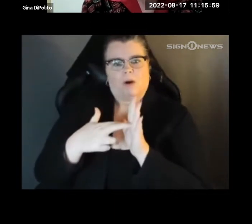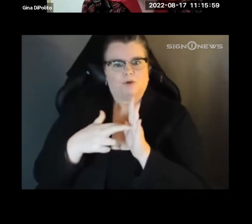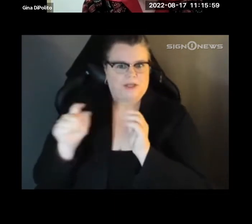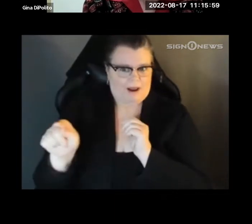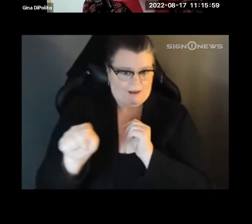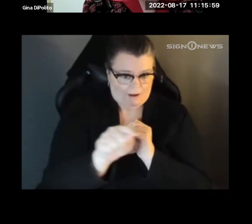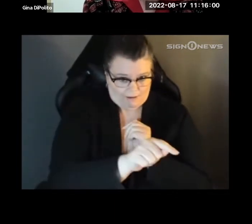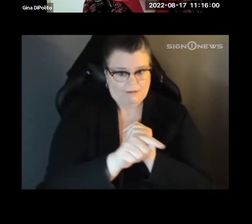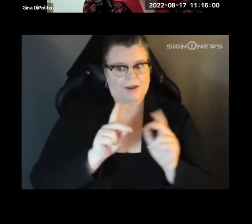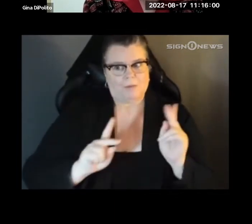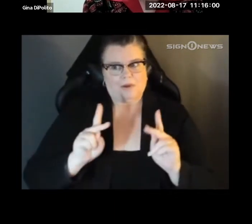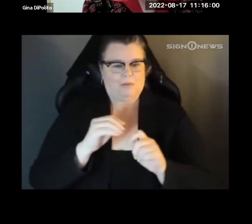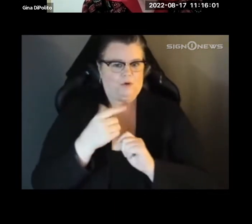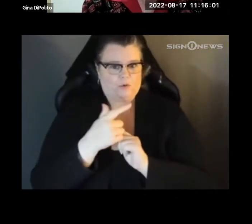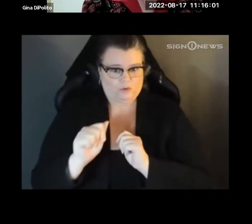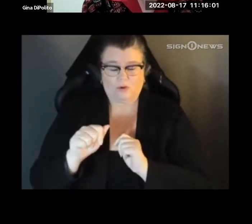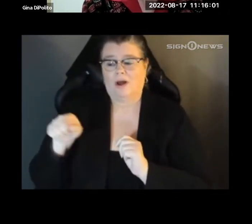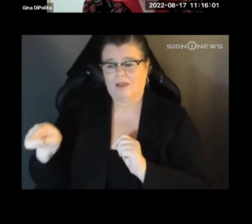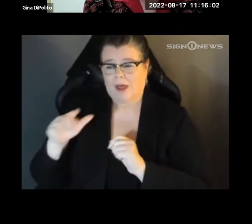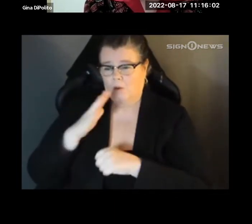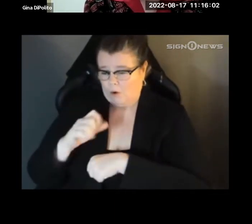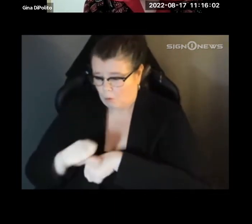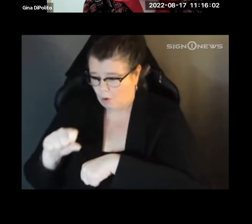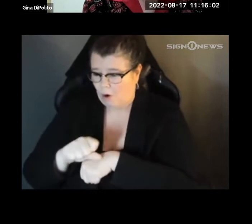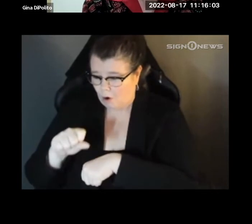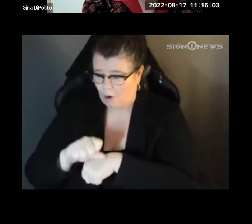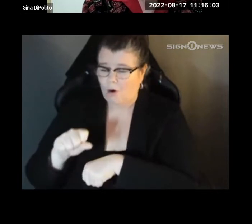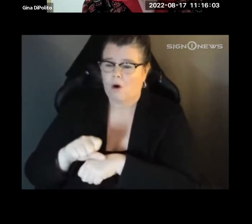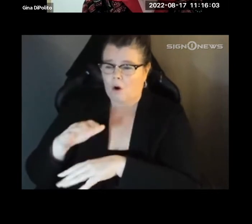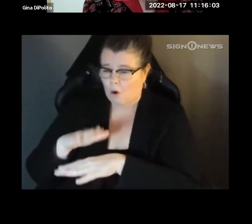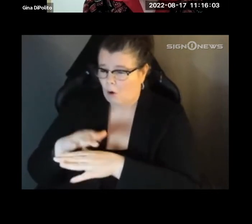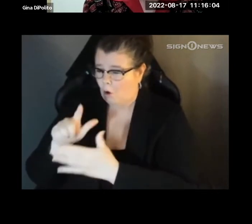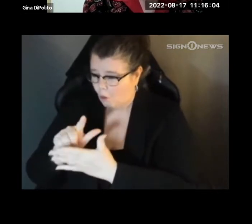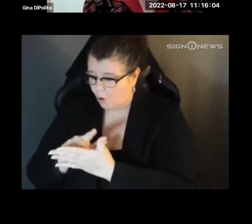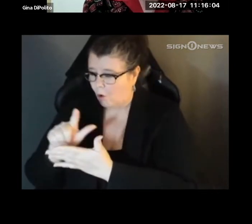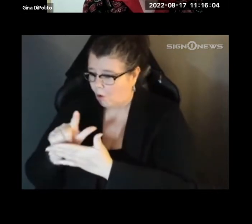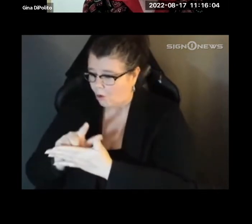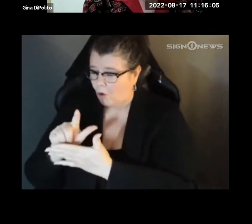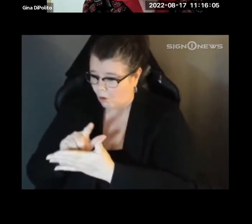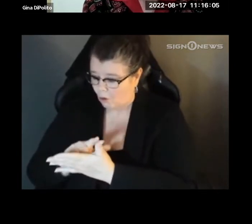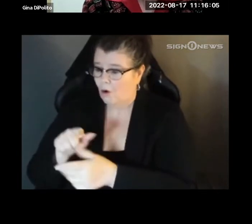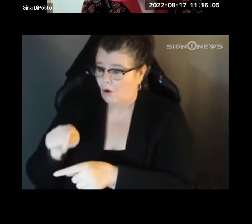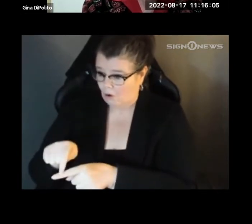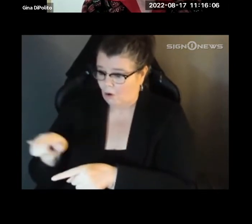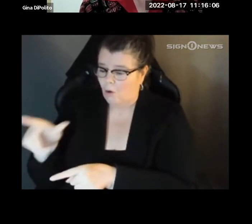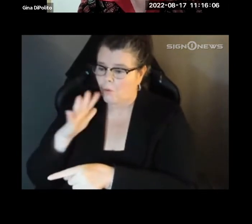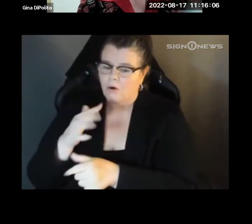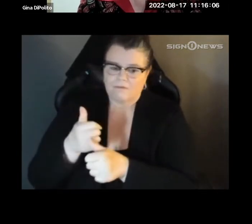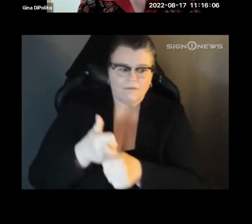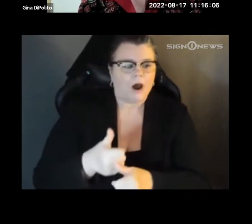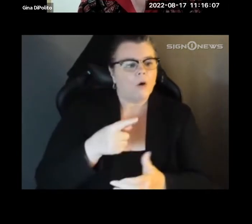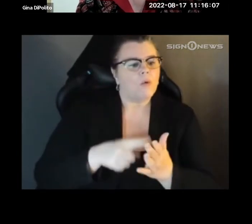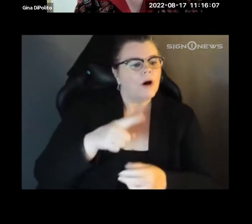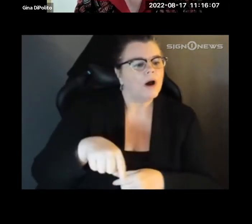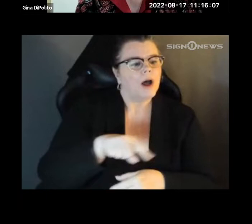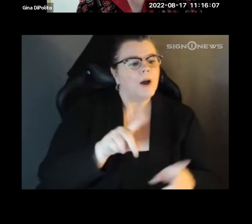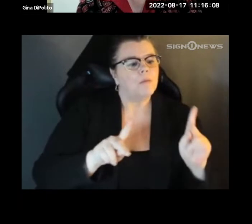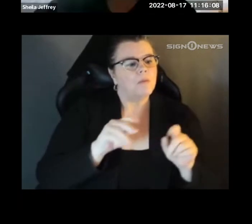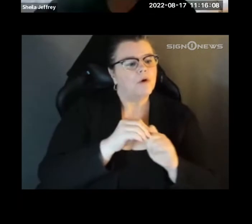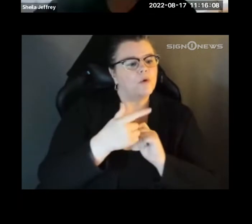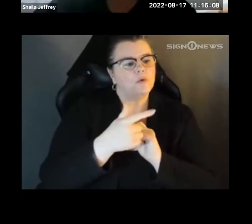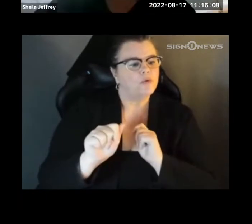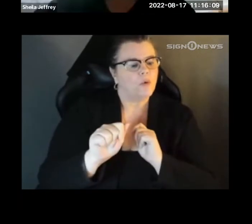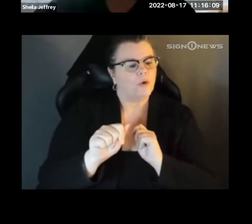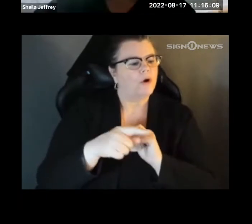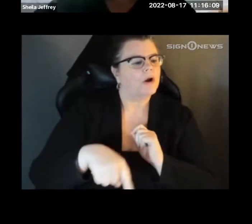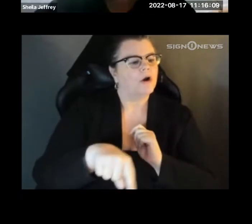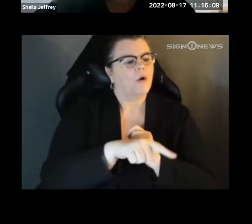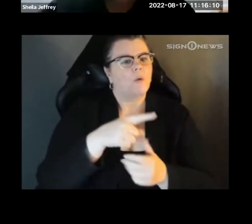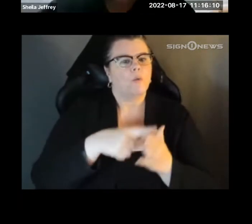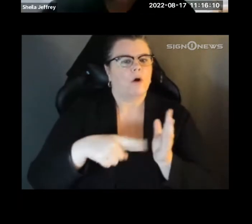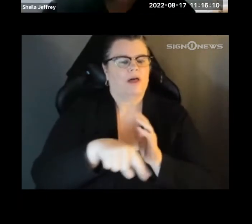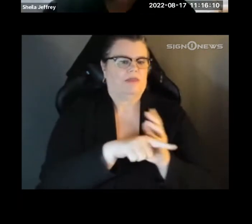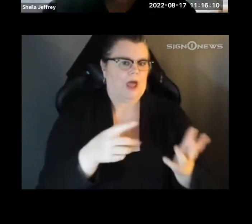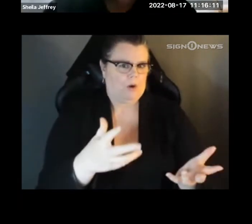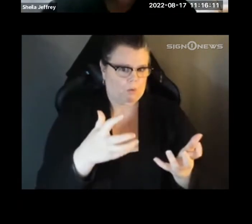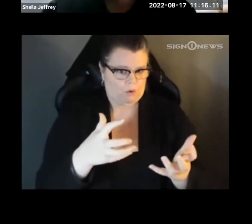voters in Georgia tell them is important now I'm gonna talk about your next set of candidates the